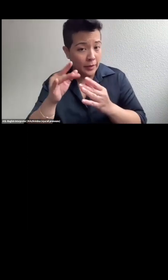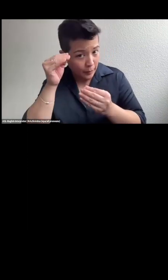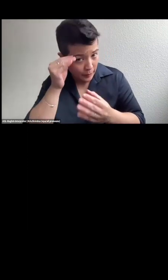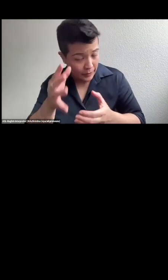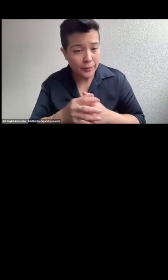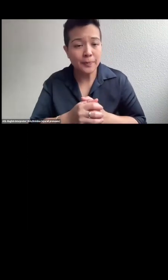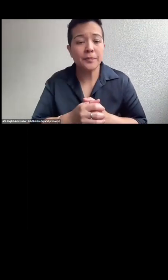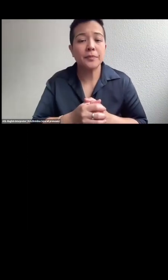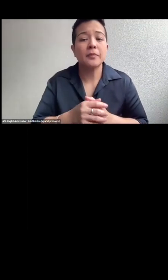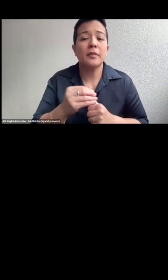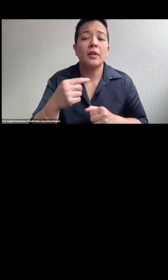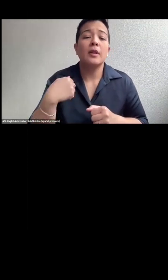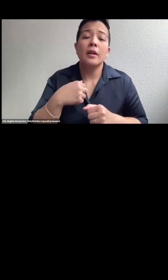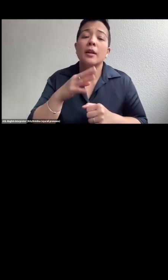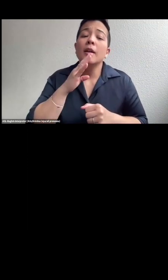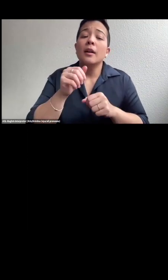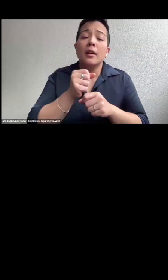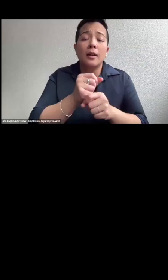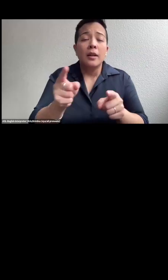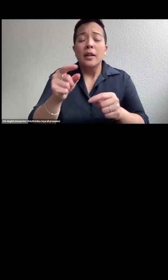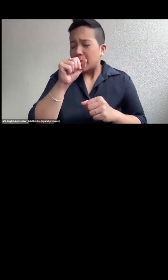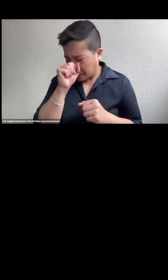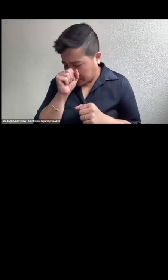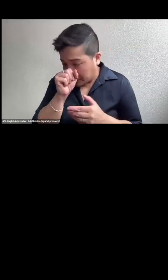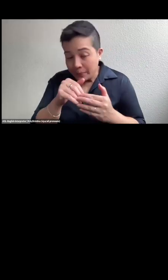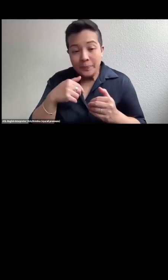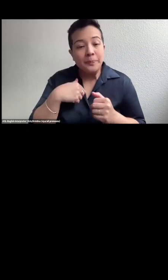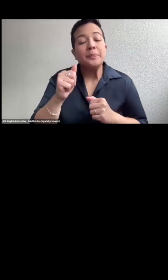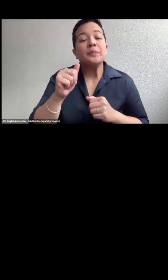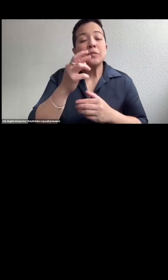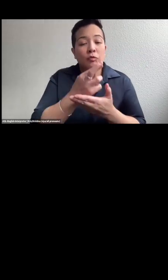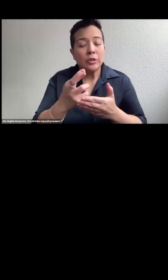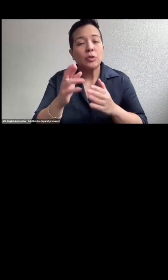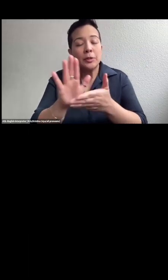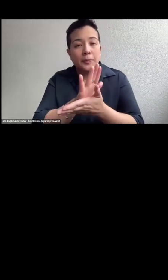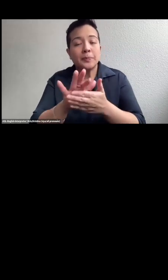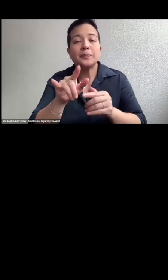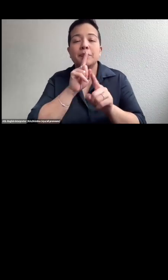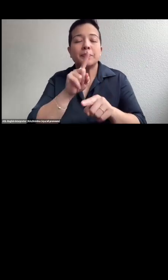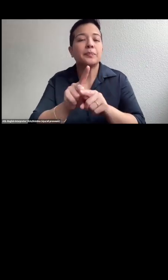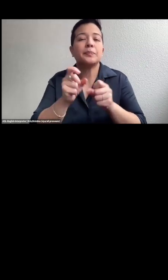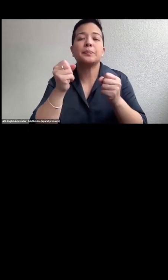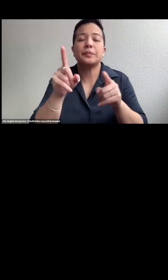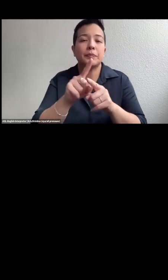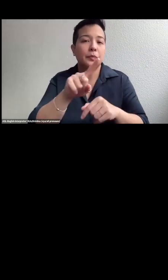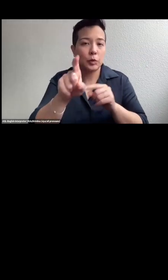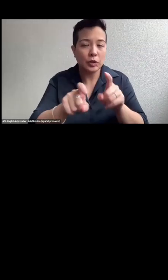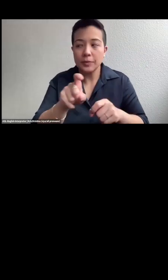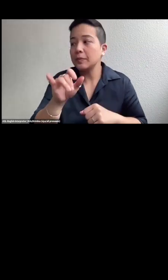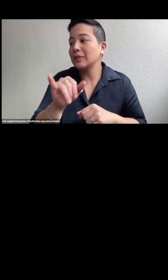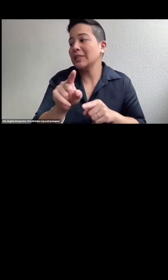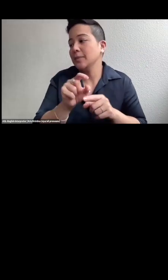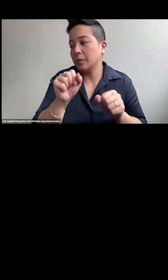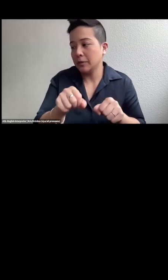And we will be sending out a resource document answering as many of the questions as possible that we didn't